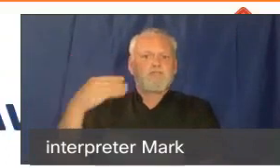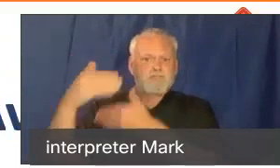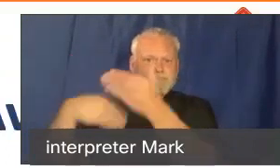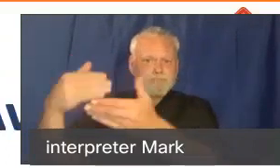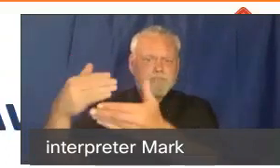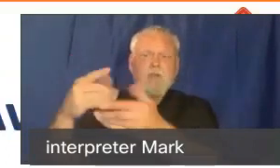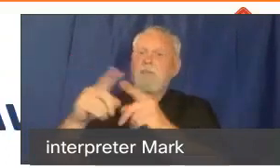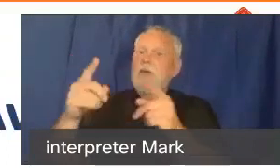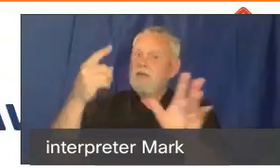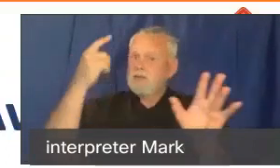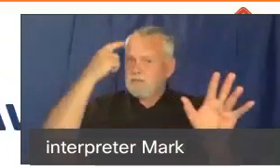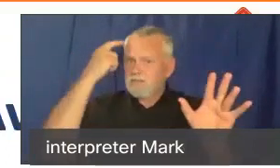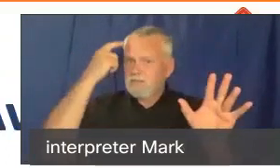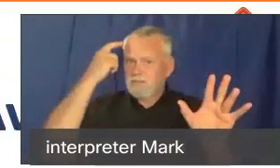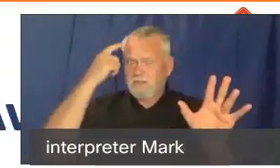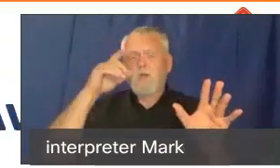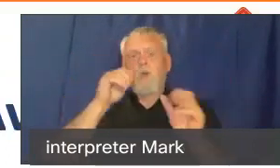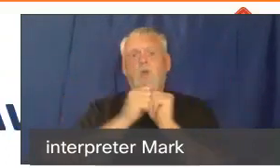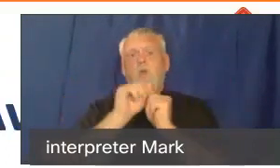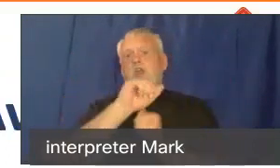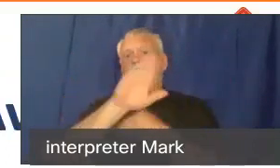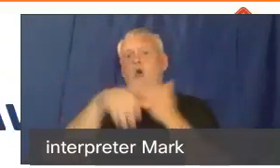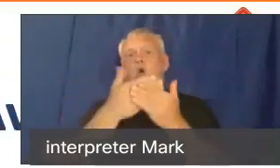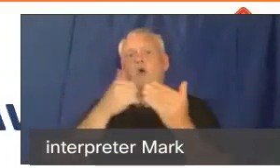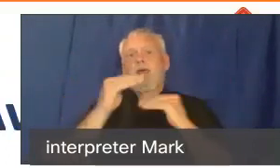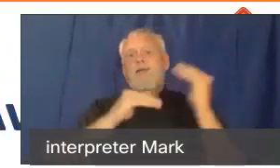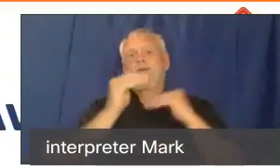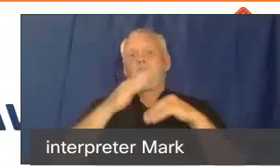But just keep in mind that with all that construction on 1st street at railroad.